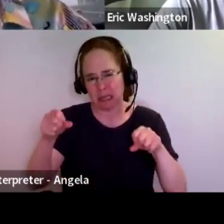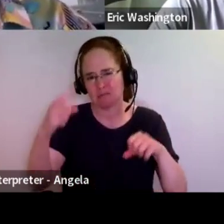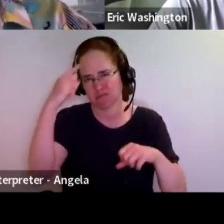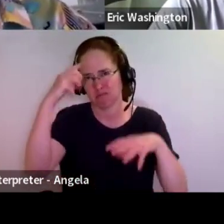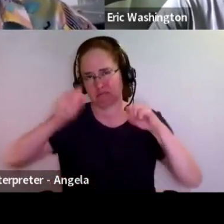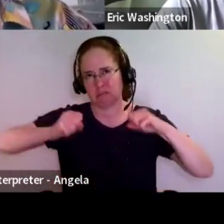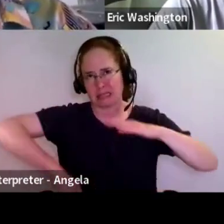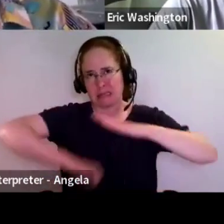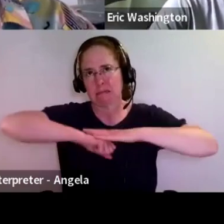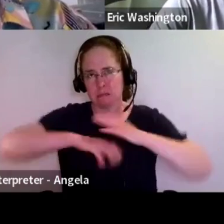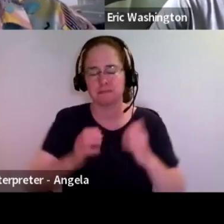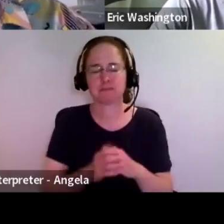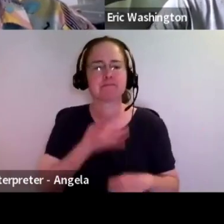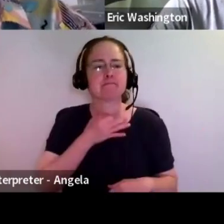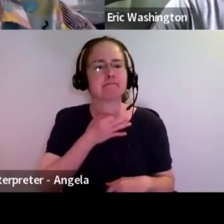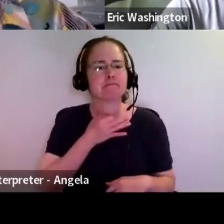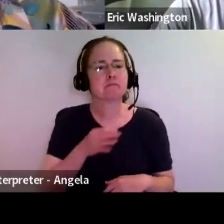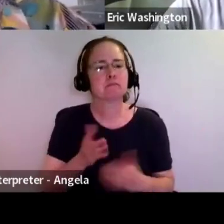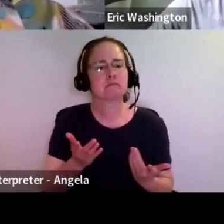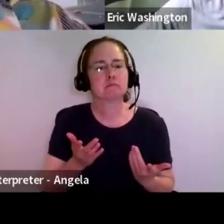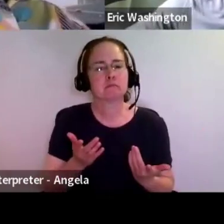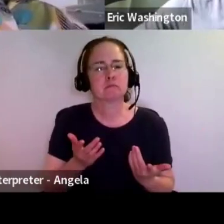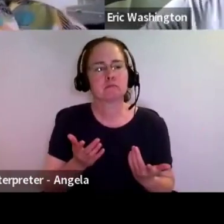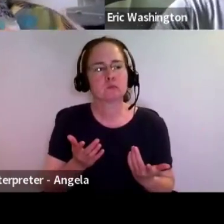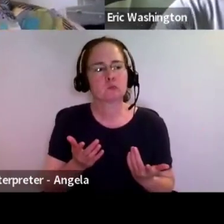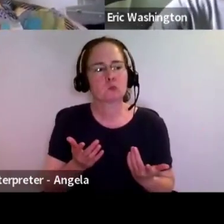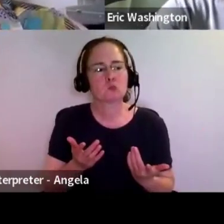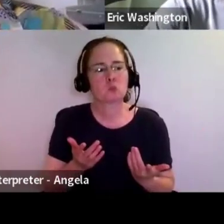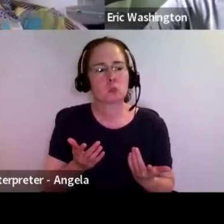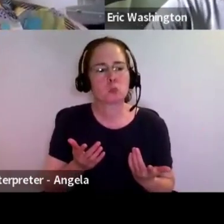where do you find. That you were able to build the energy and